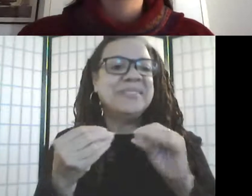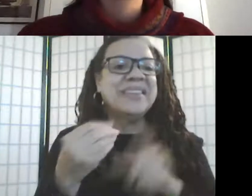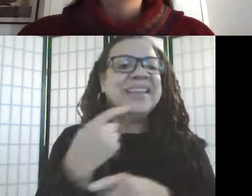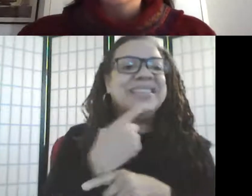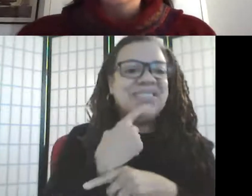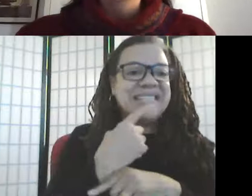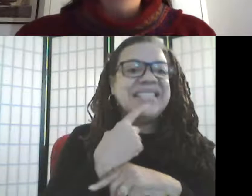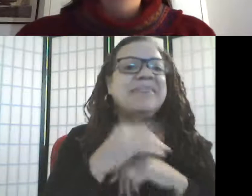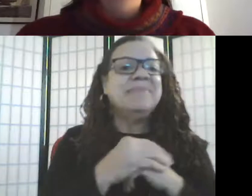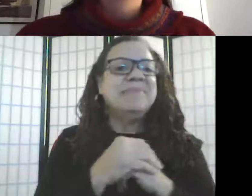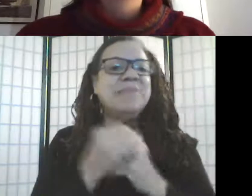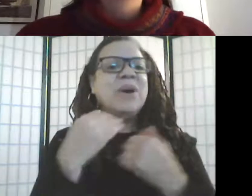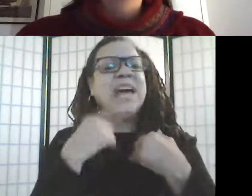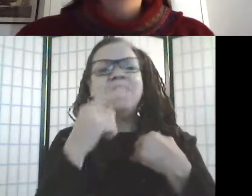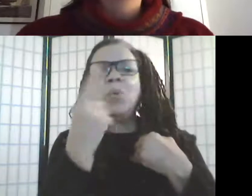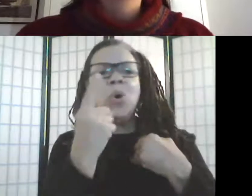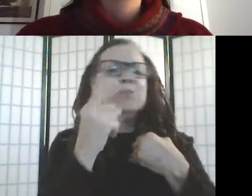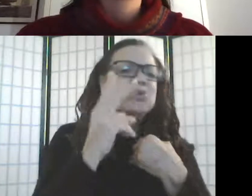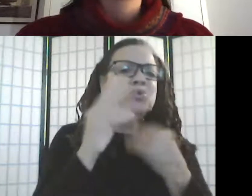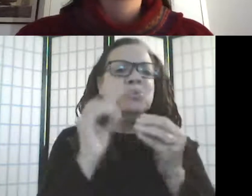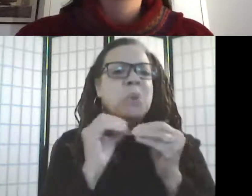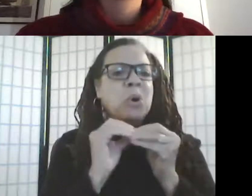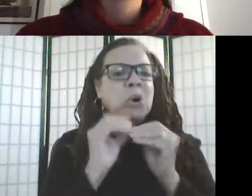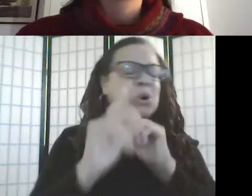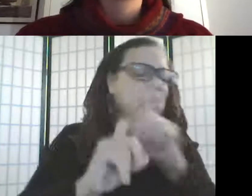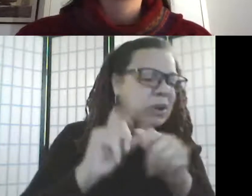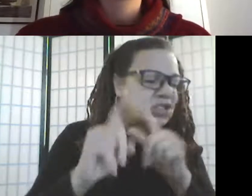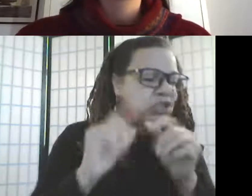So we have time for just one or two questions, if anybody else has a question